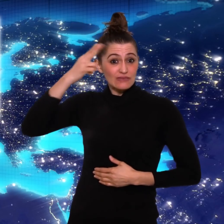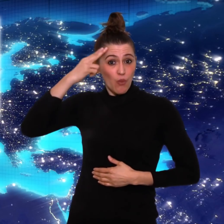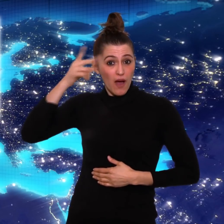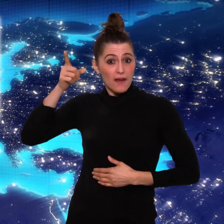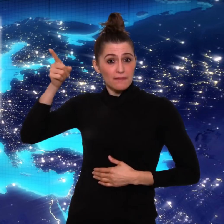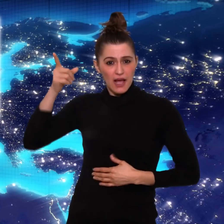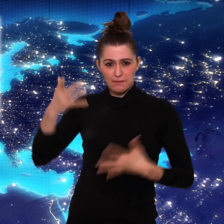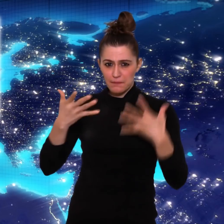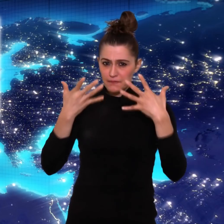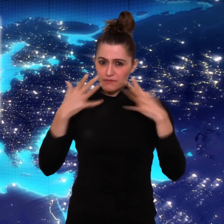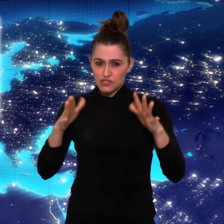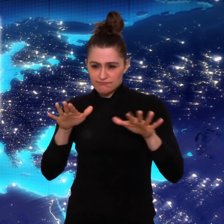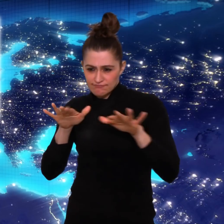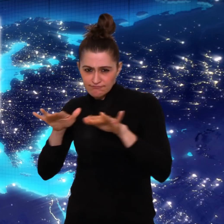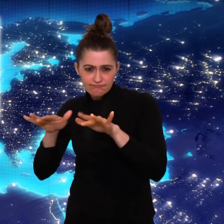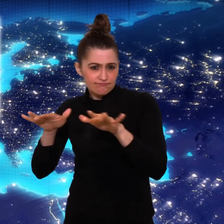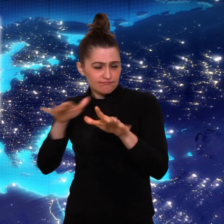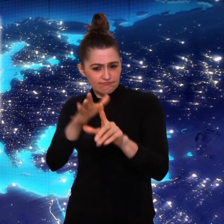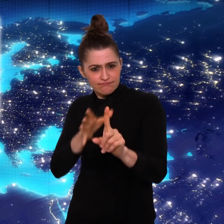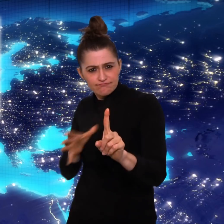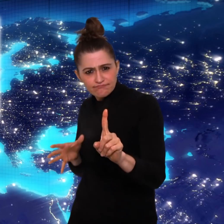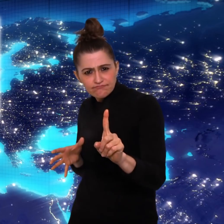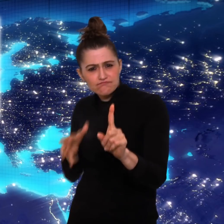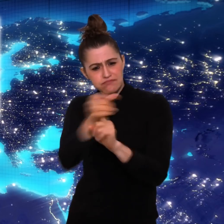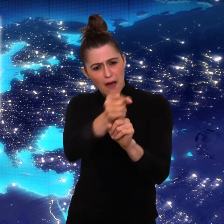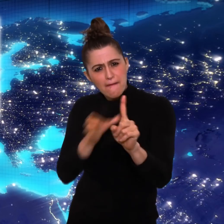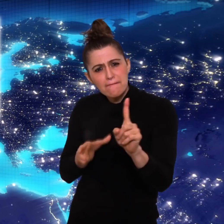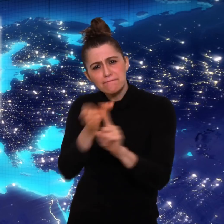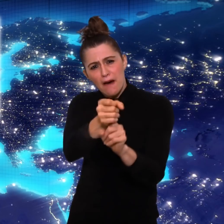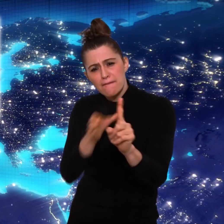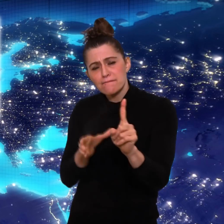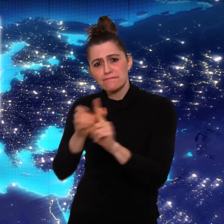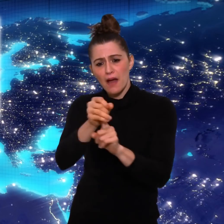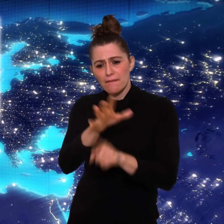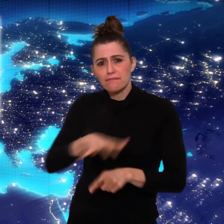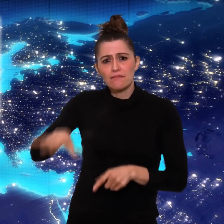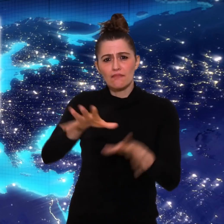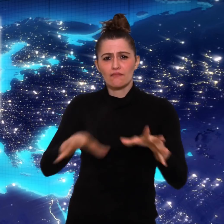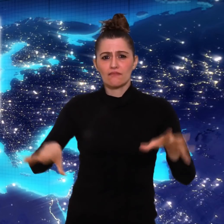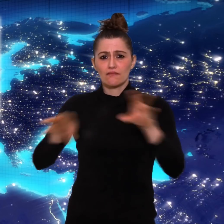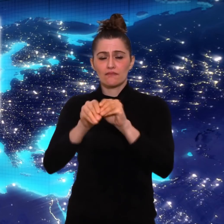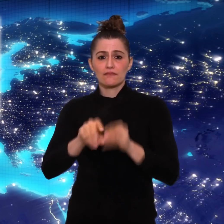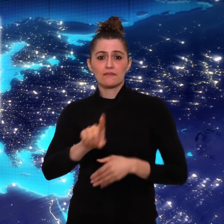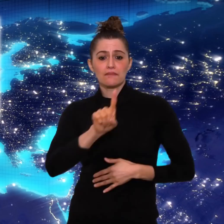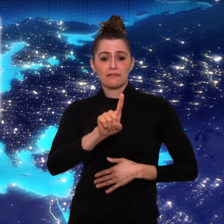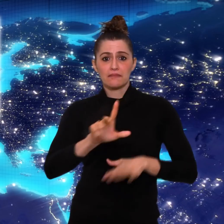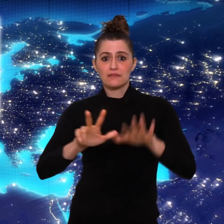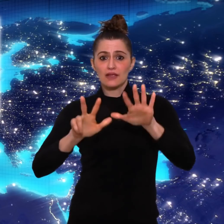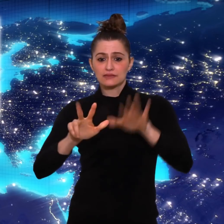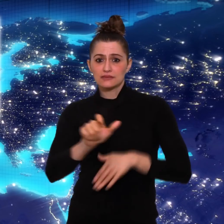Saudi Arabia, and Crown Prince